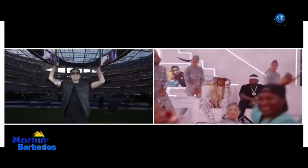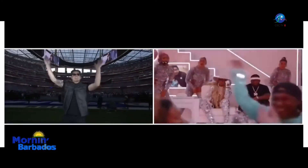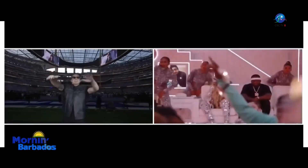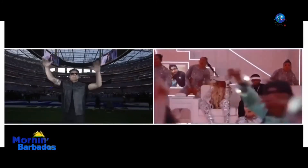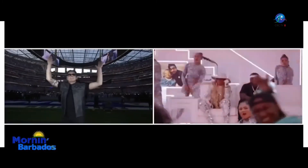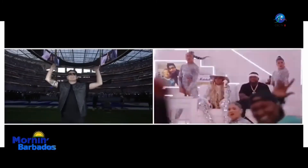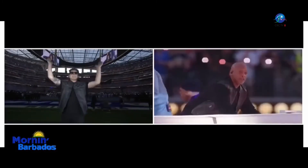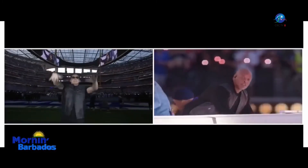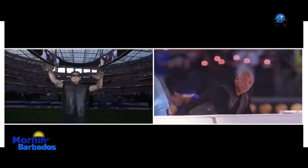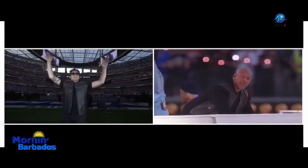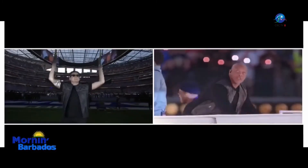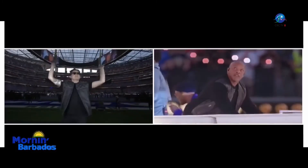make